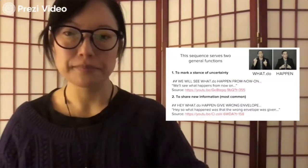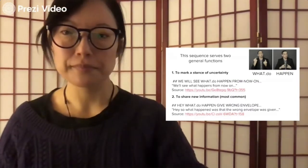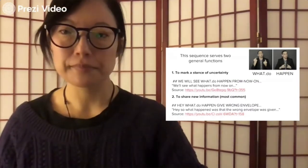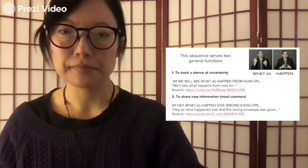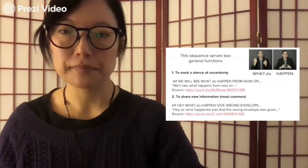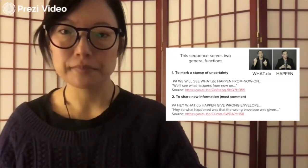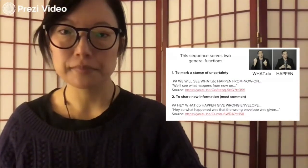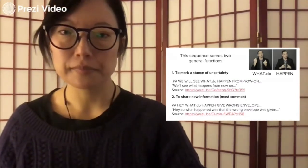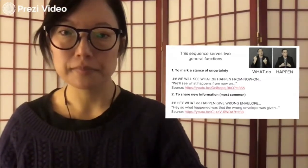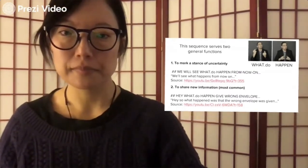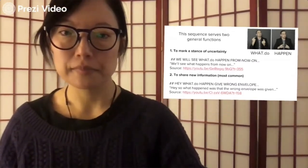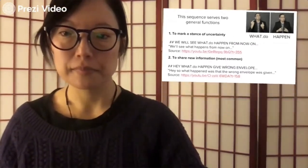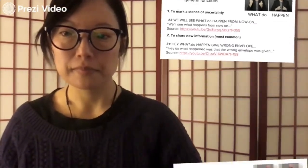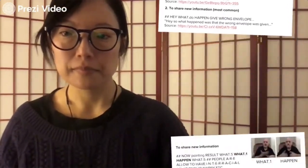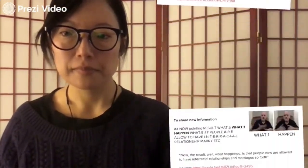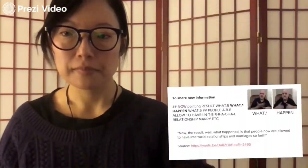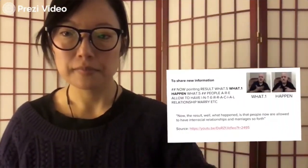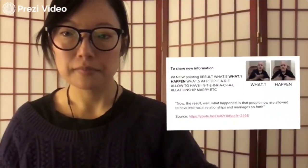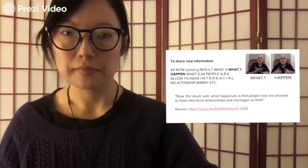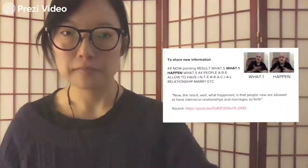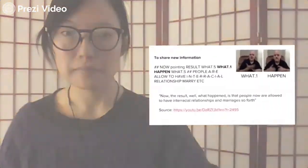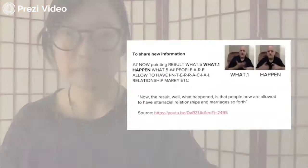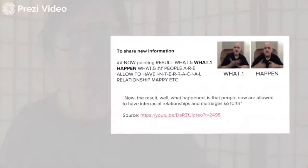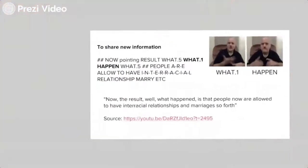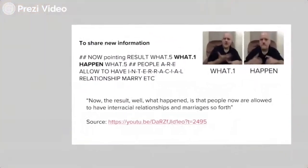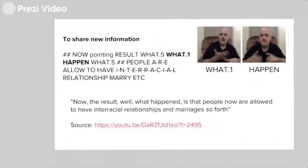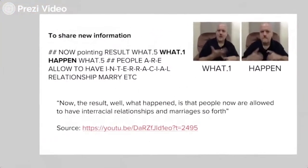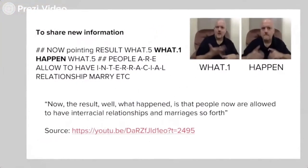WHAT.1 sequence WHAT.1 HAPPEN.